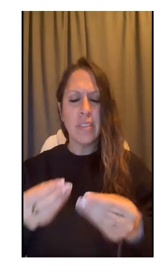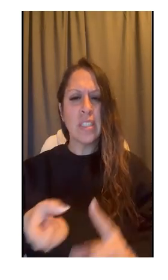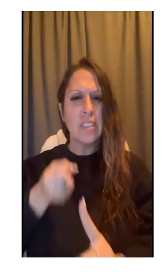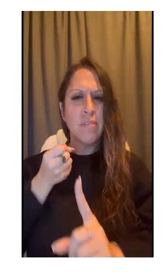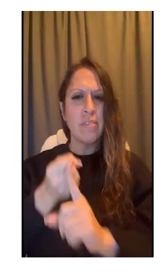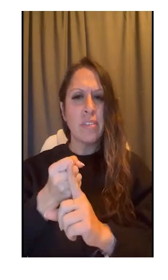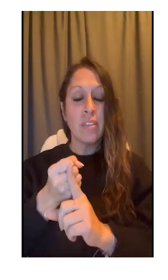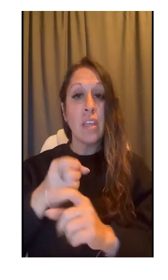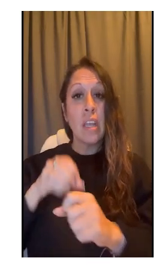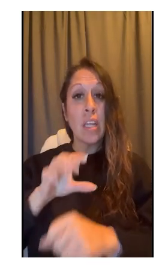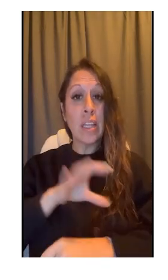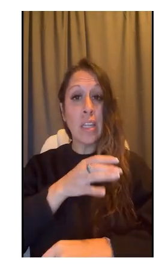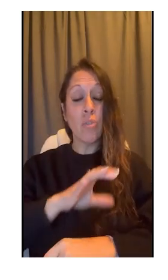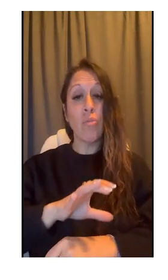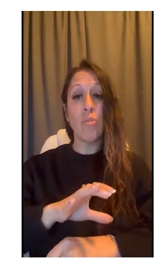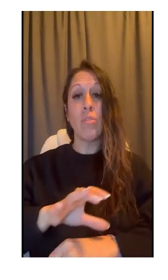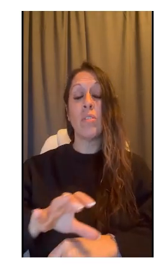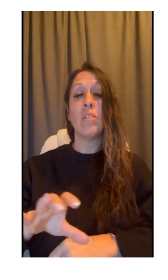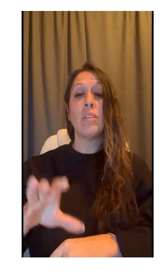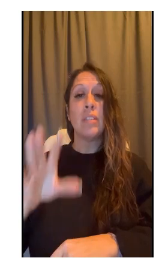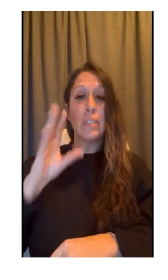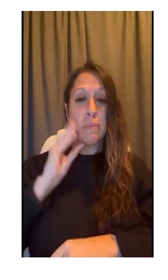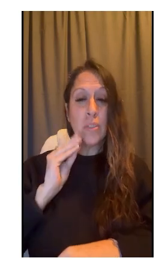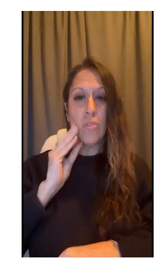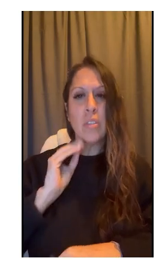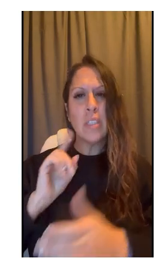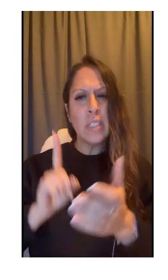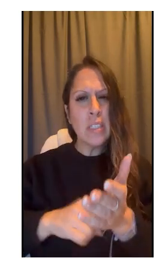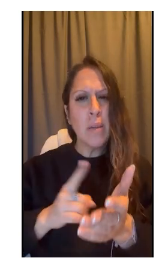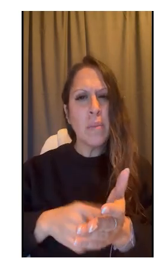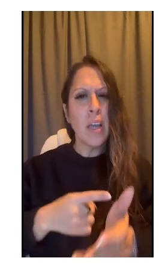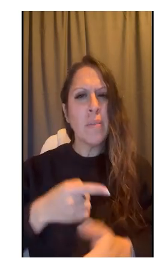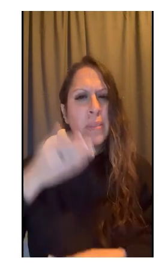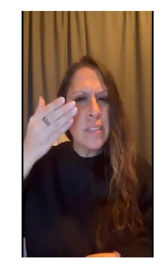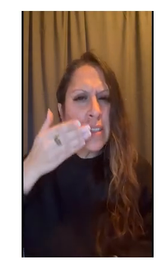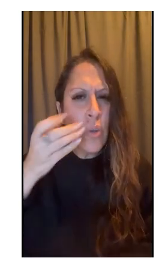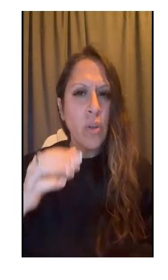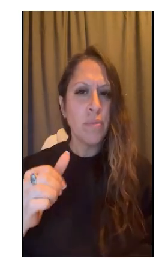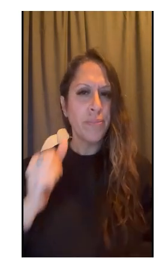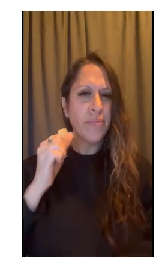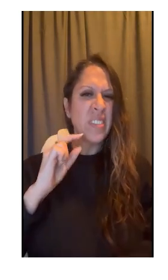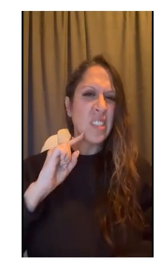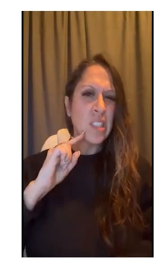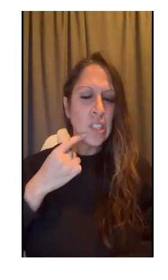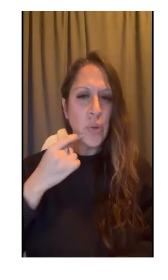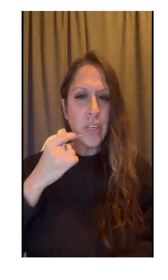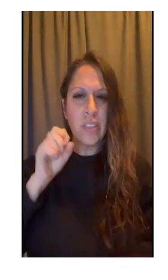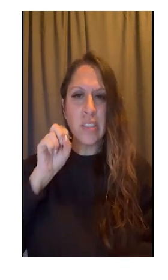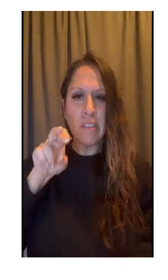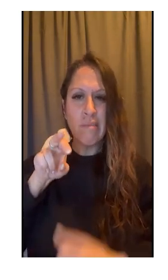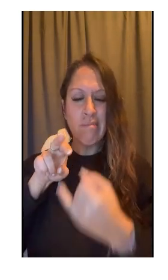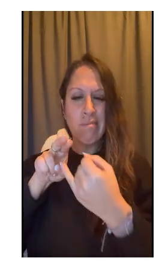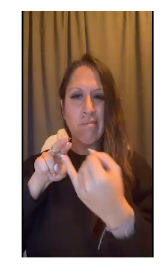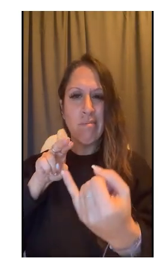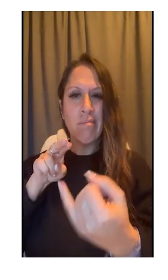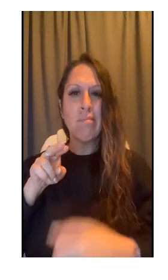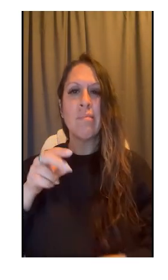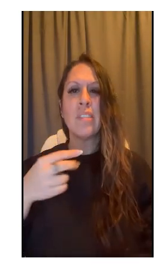Severe anterior tongue ties can sometimes affect bottle fed babies by causing difficulties with latching to a bottle,